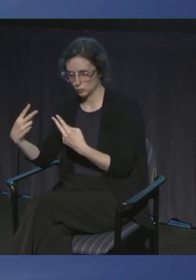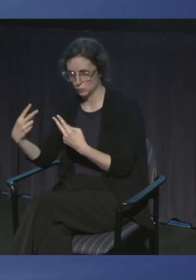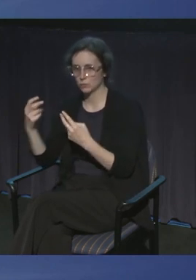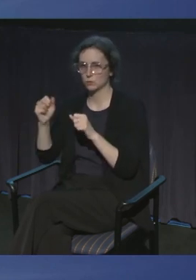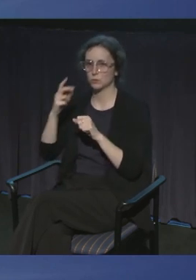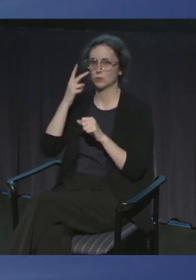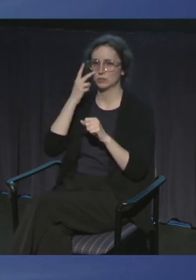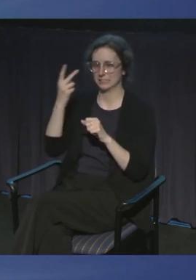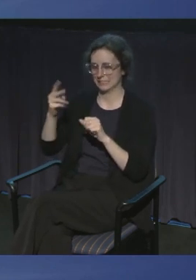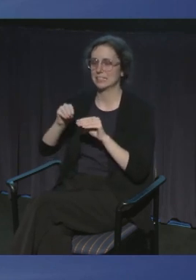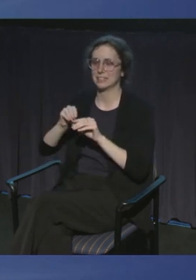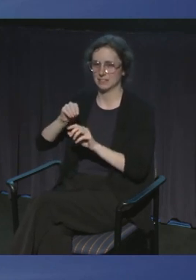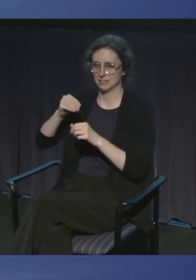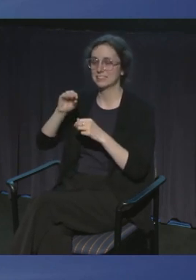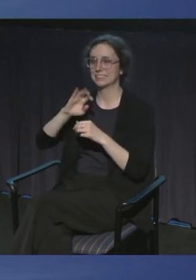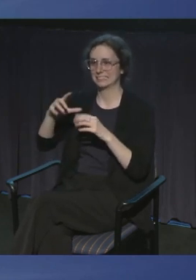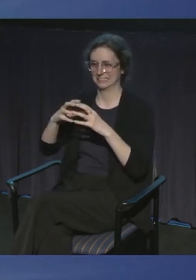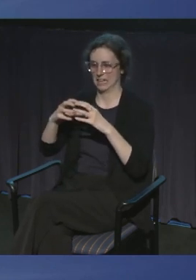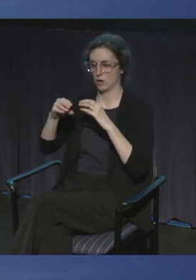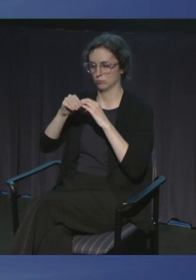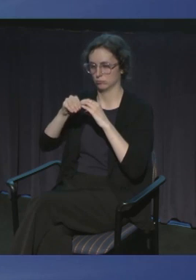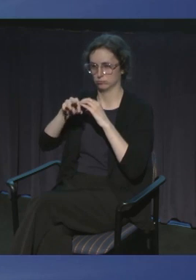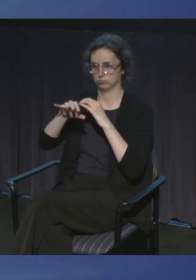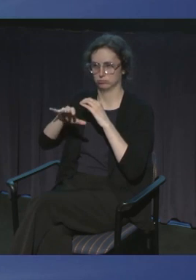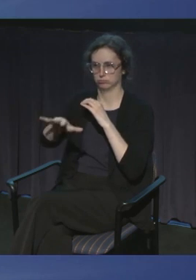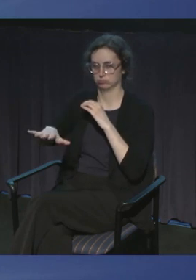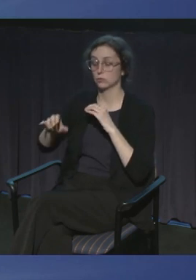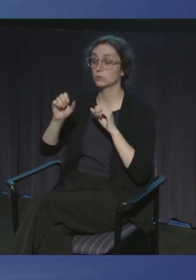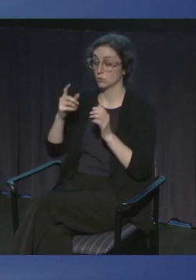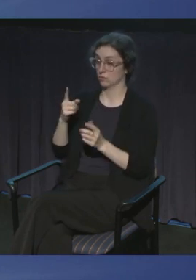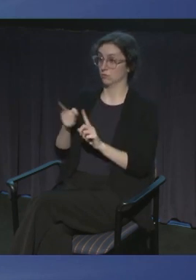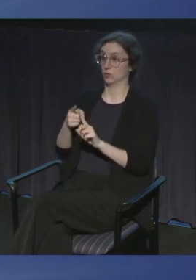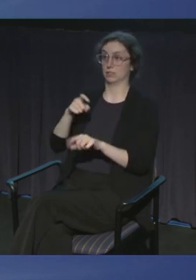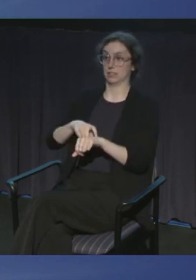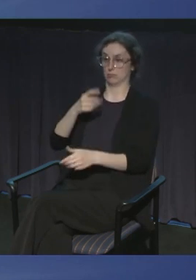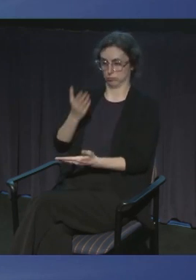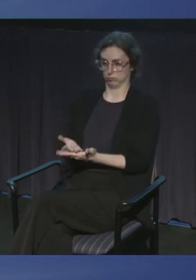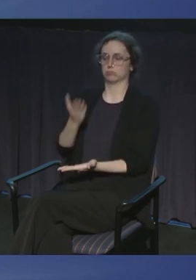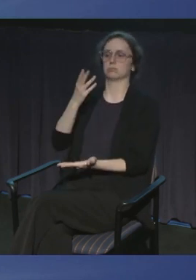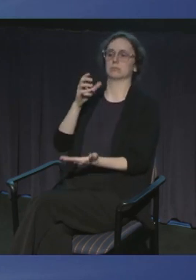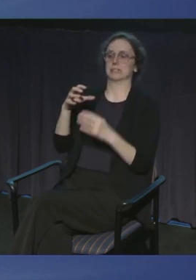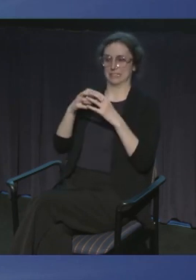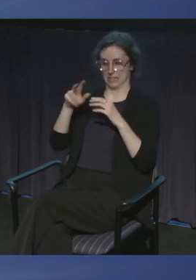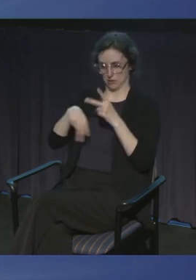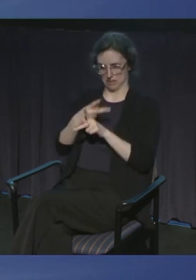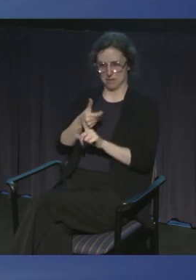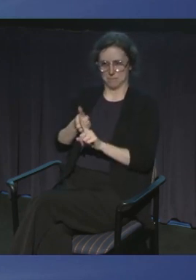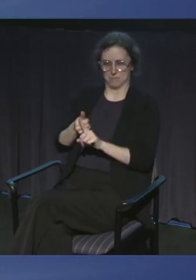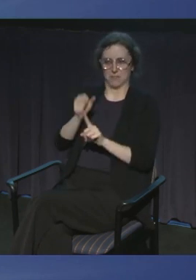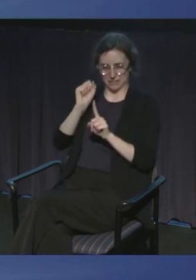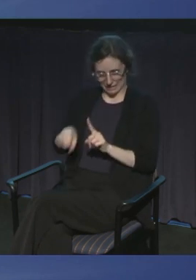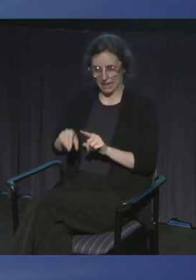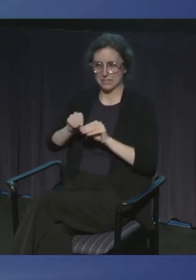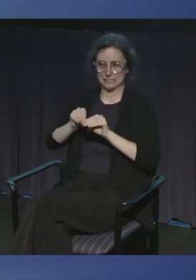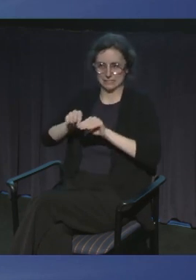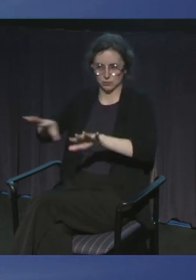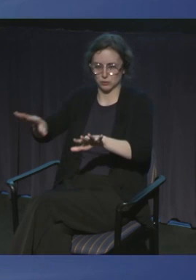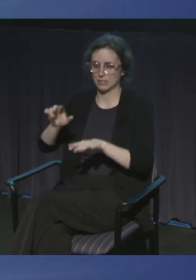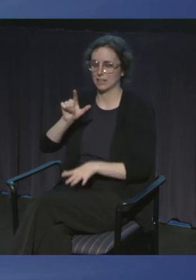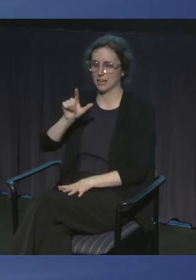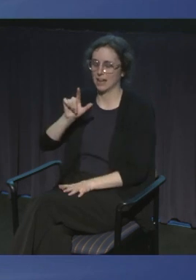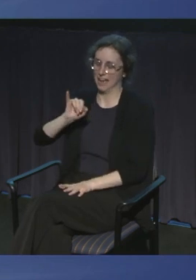AND VAL-BOROPRO WAS SIGNAL 2.